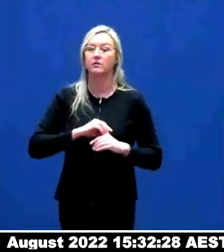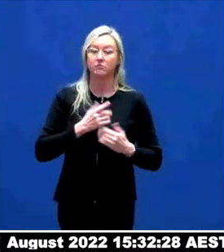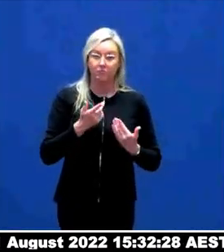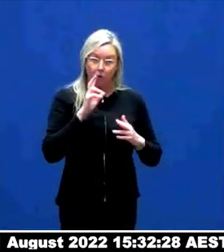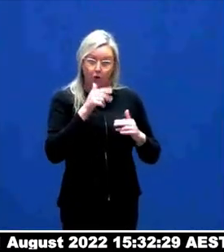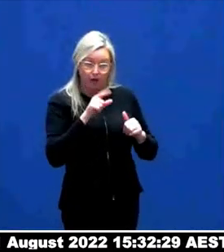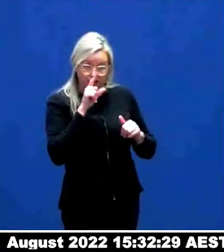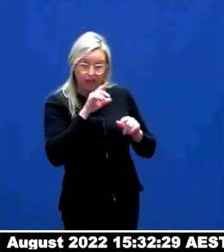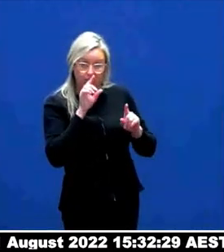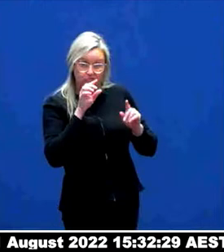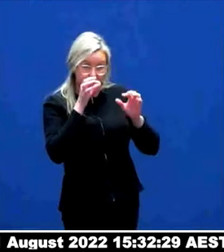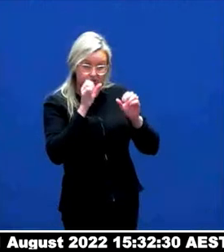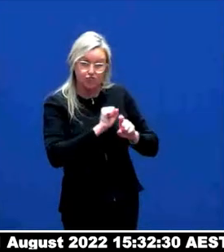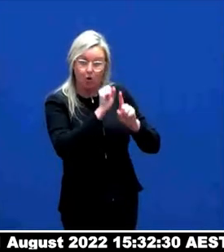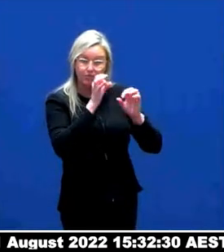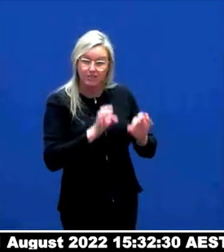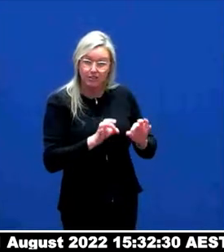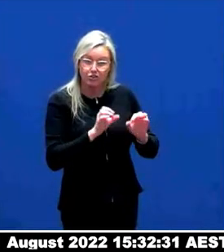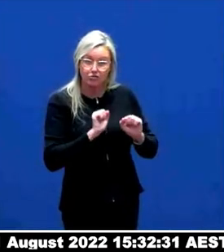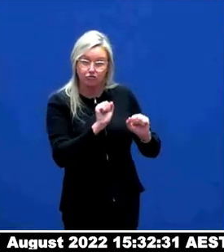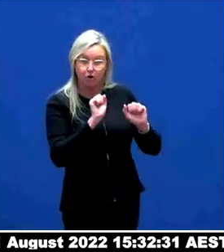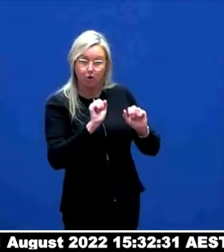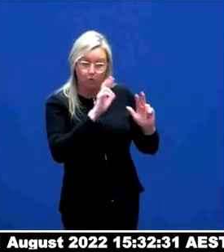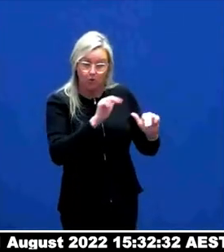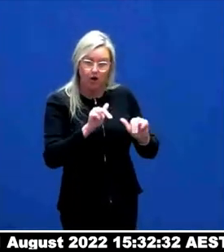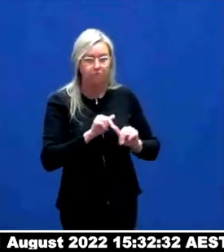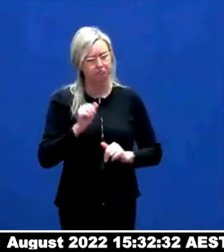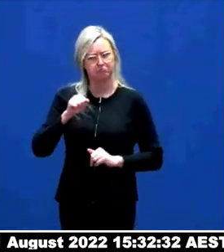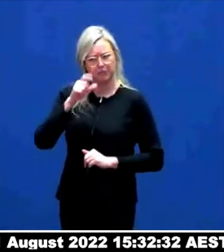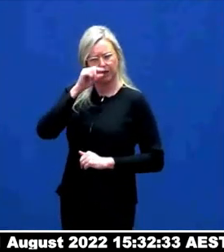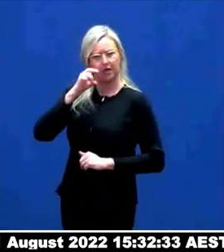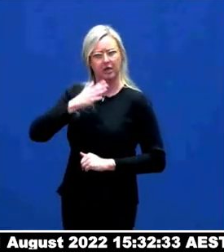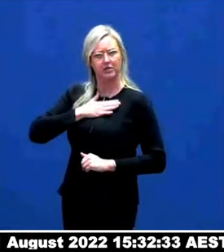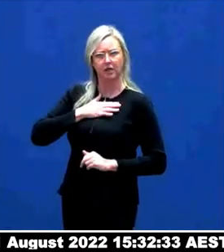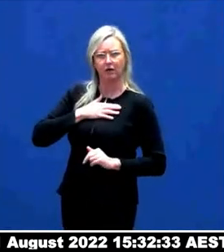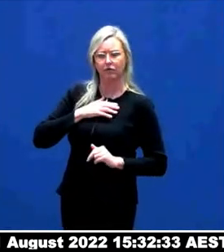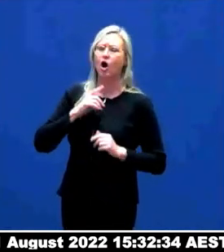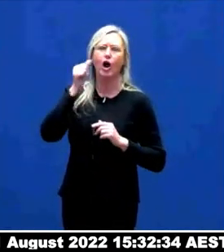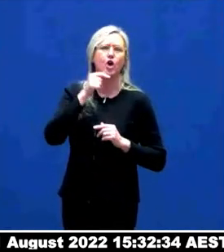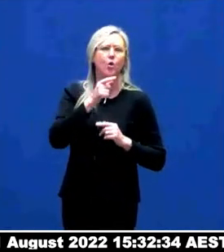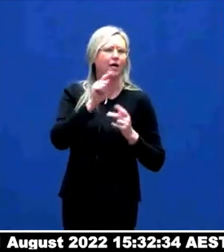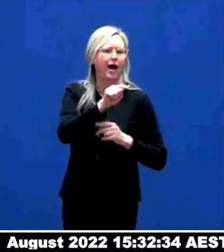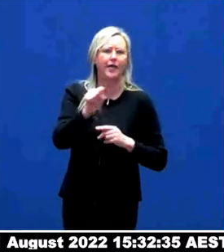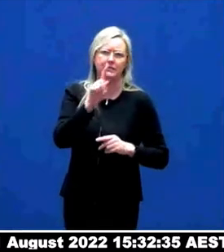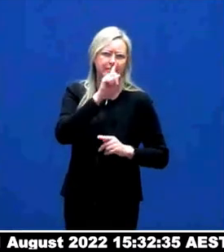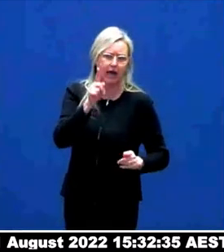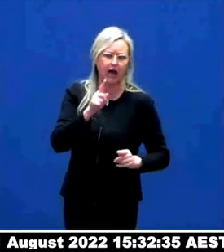'DAVE': Well, I'm still capable of that, but, yeah, I respect that there are a lot of people who can't.